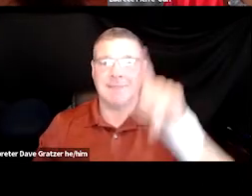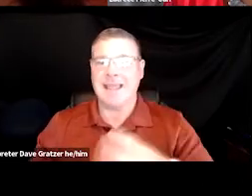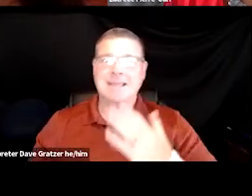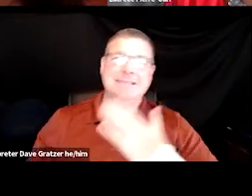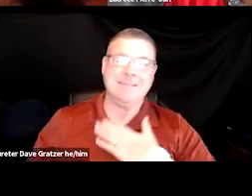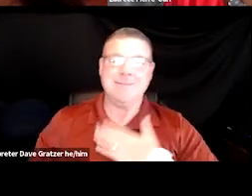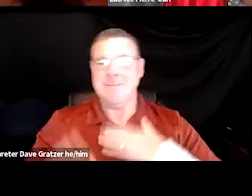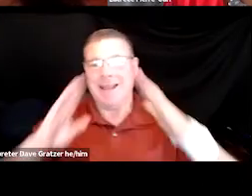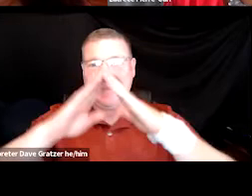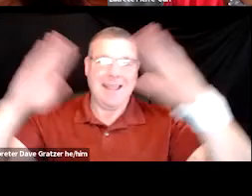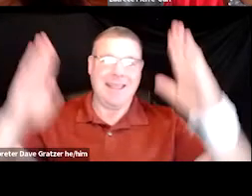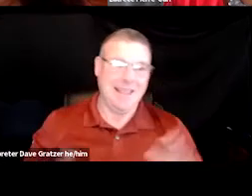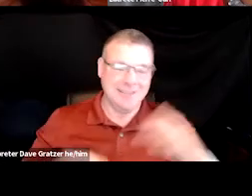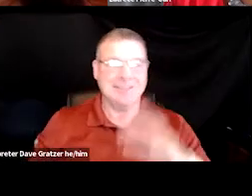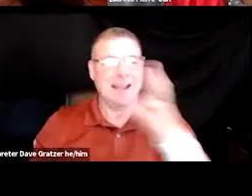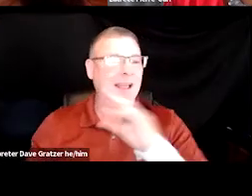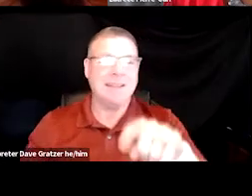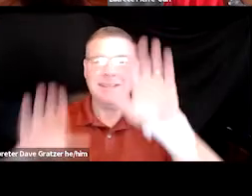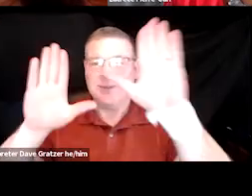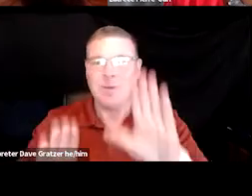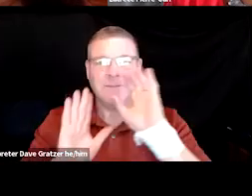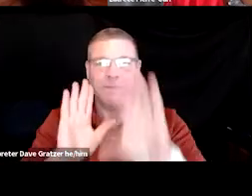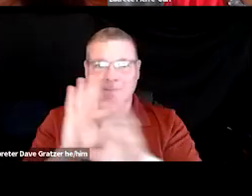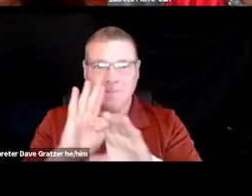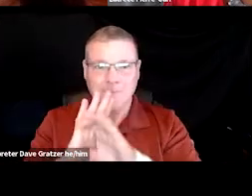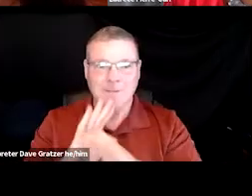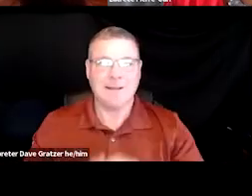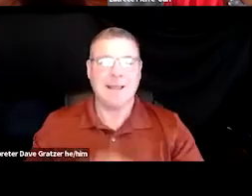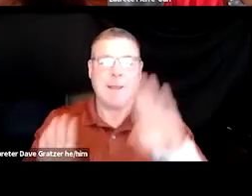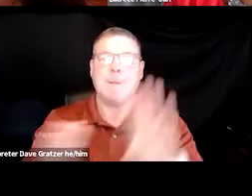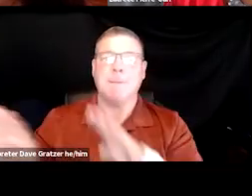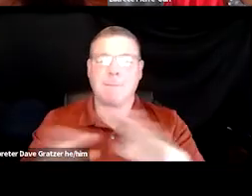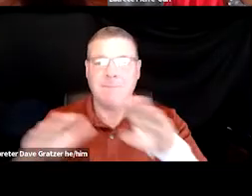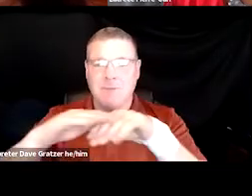So this is a wonderful picture of our behavioral health access hub.